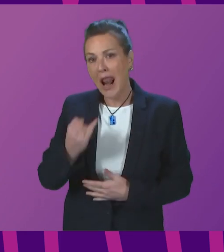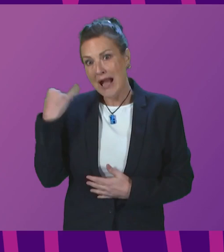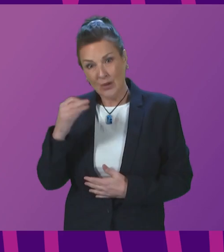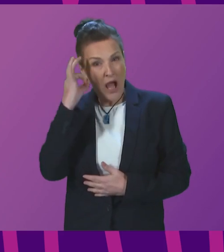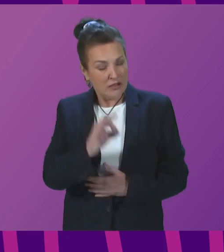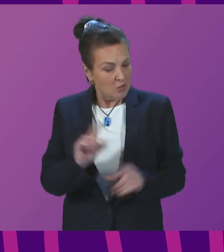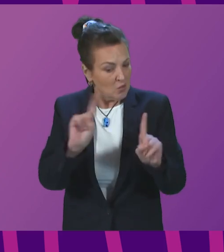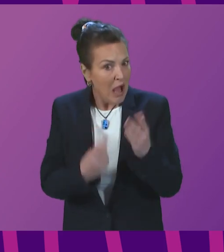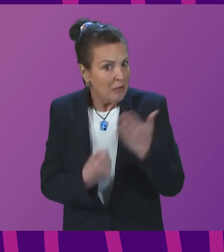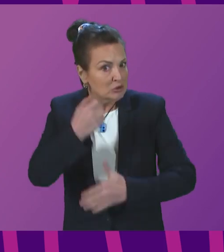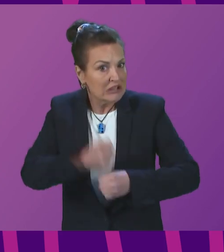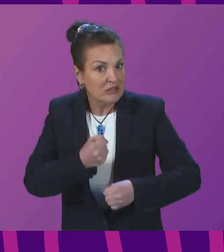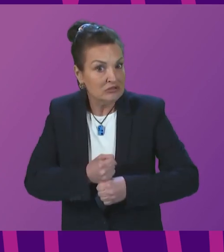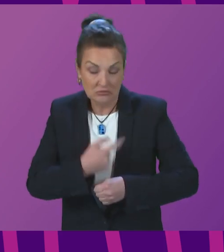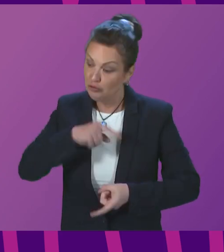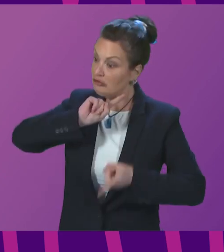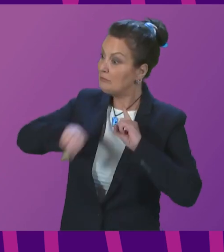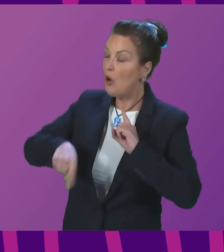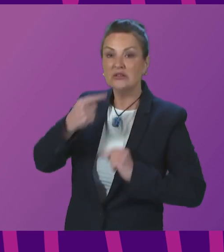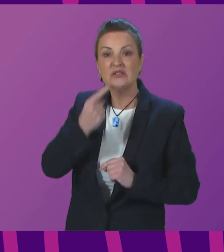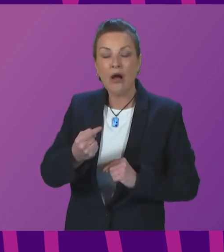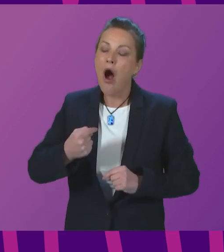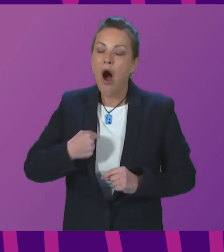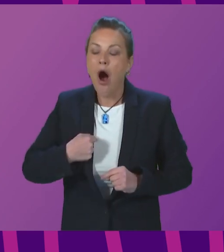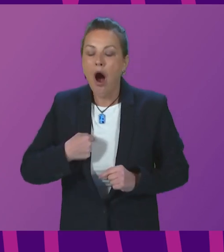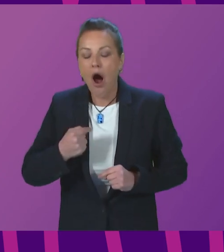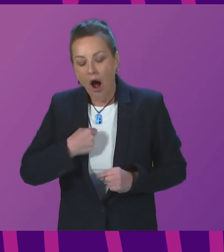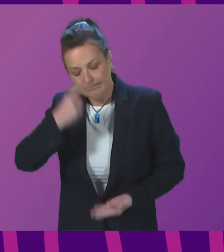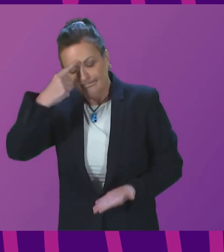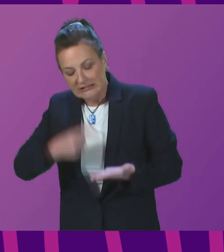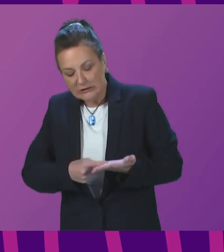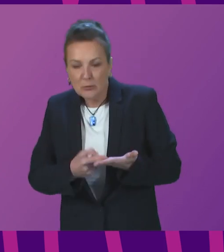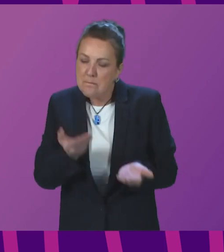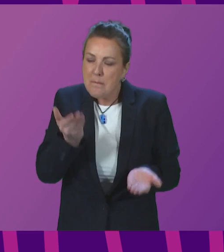“That decision was clearly taken based on the balance of risks.”—